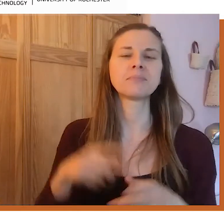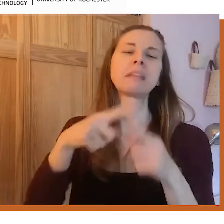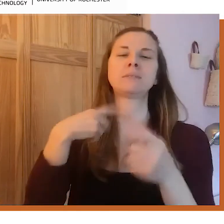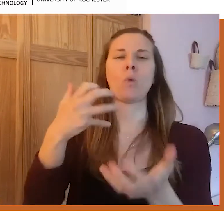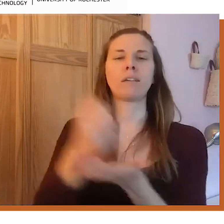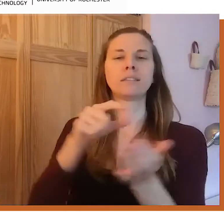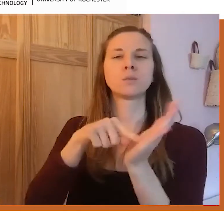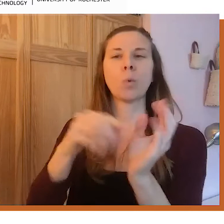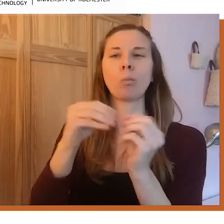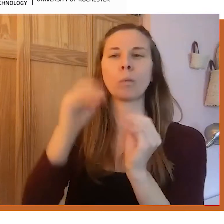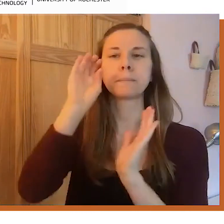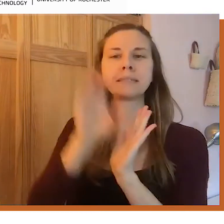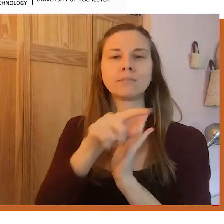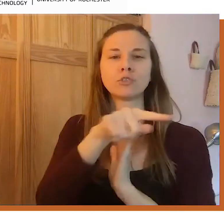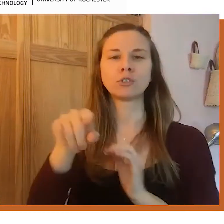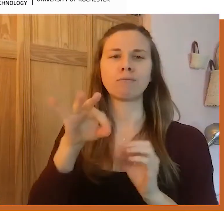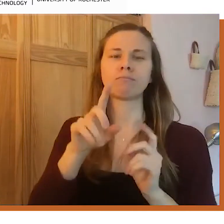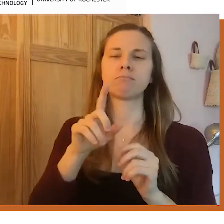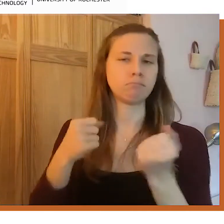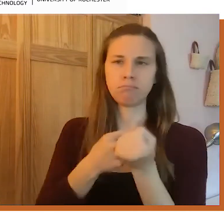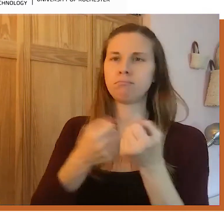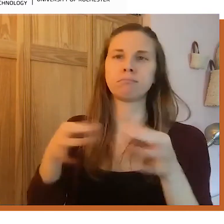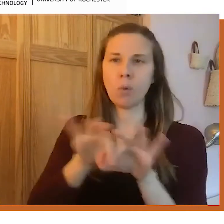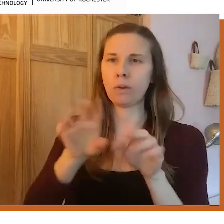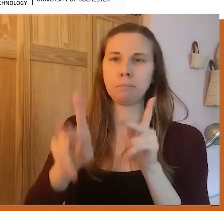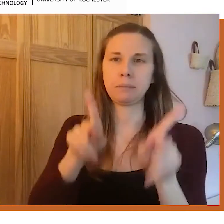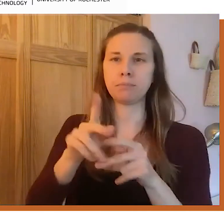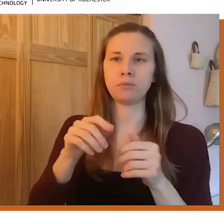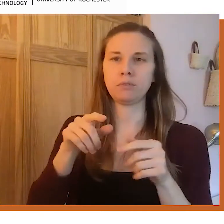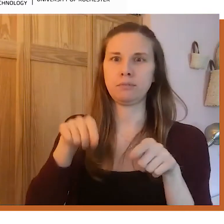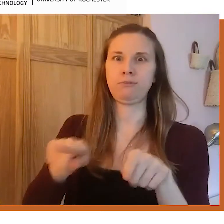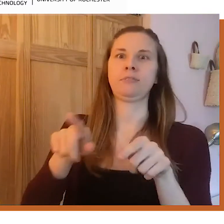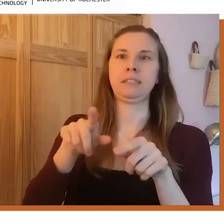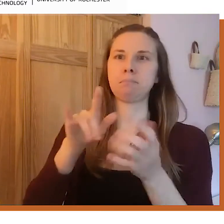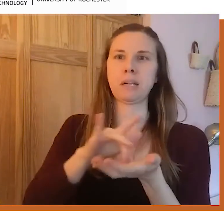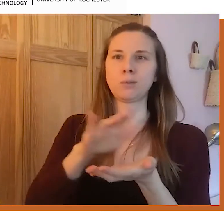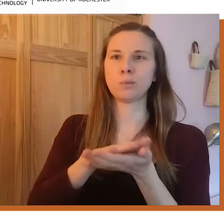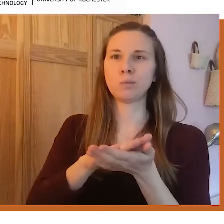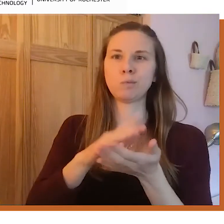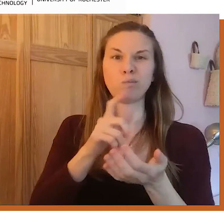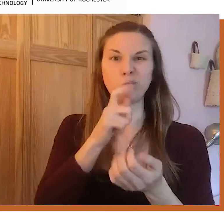so I want to show a couple pictures here of important people who supported me through medical school and the people